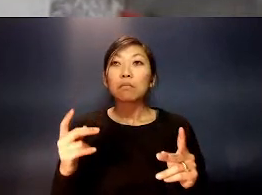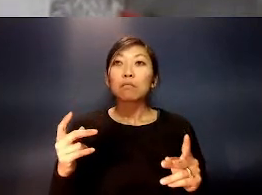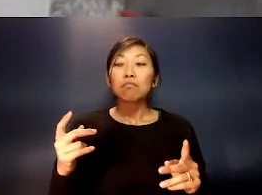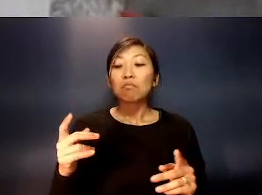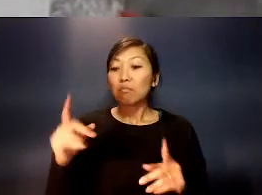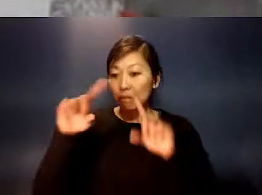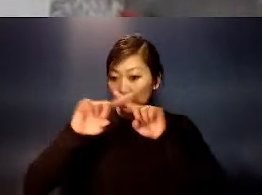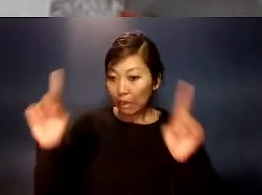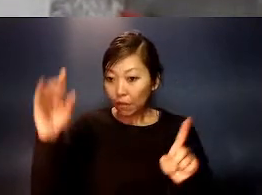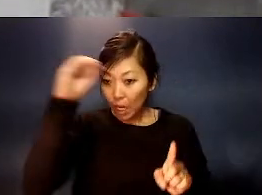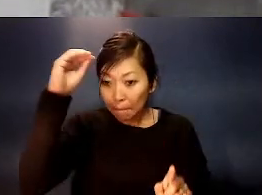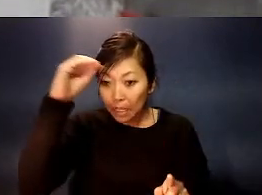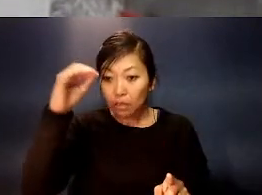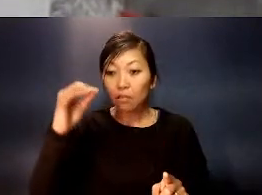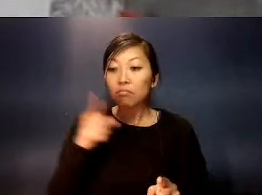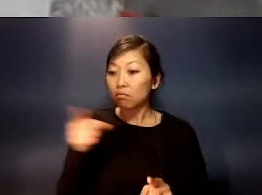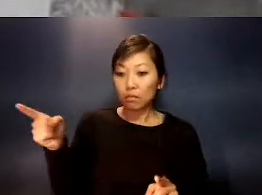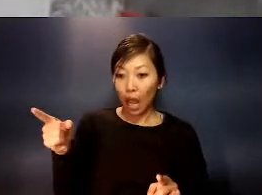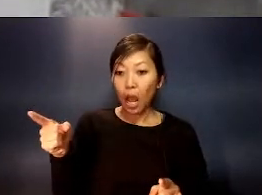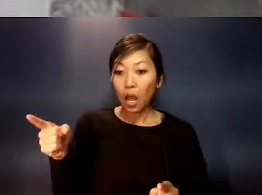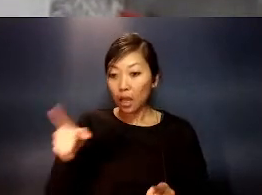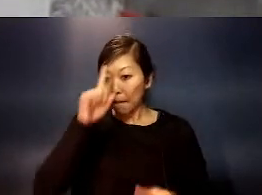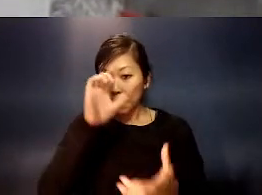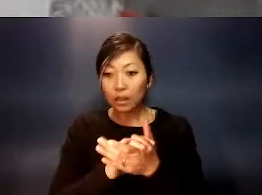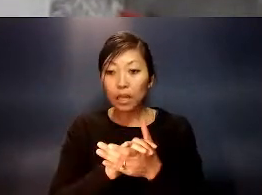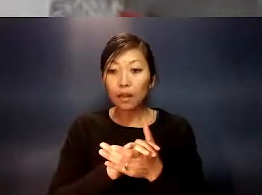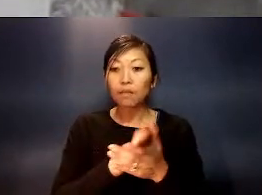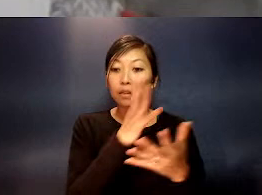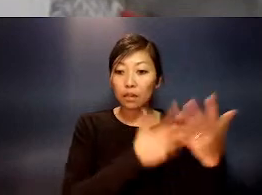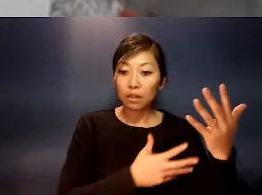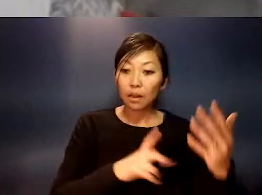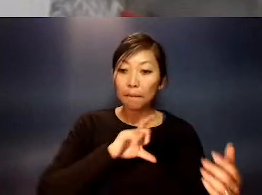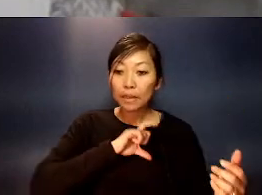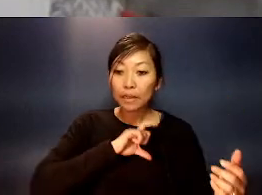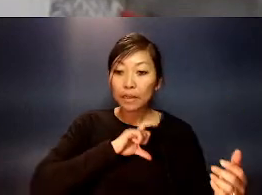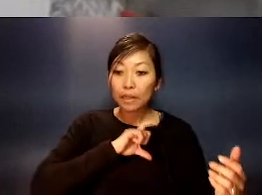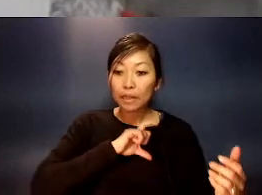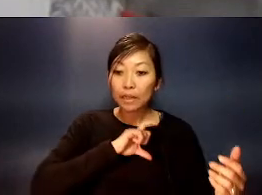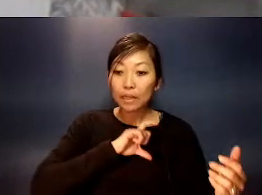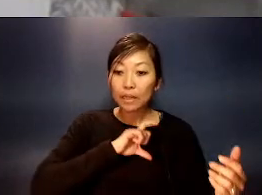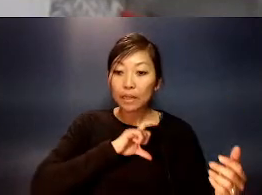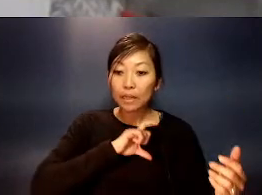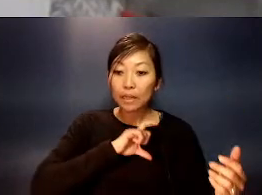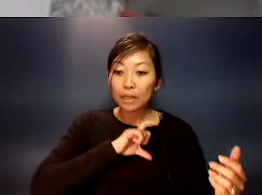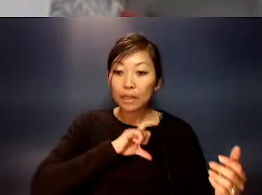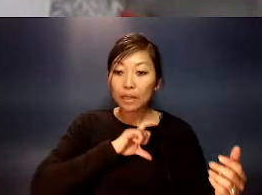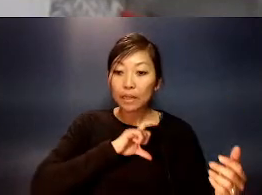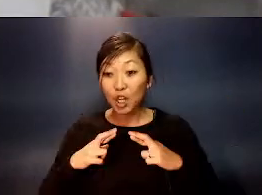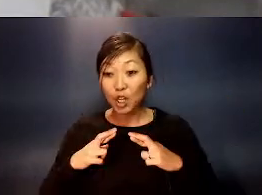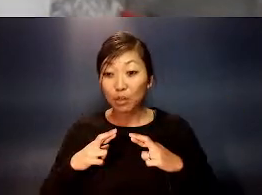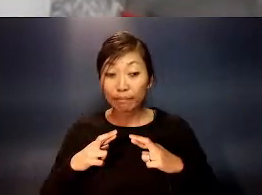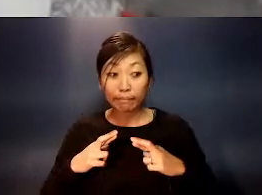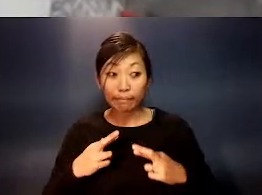HUMAN RIGHTS CASE THAT WILL COME BACK AND I BELIEVE THAT'S NOT GOING TO PUT THIS CITY IN A VERY FAVORABLE LIGHT. WE'RE CONTINUING TO BE INVESTIGATED BY THE DEPARTMENT